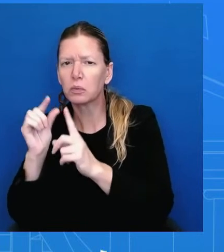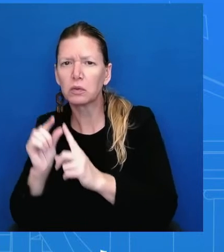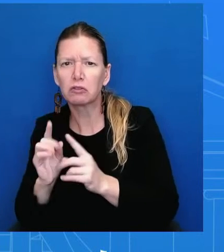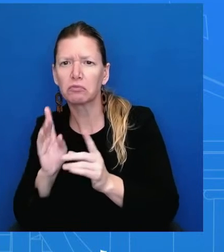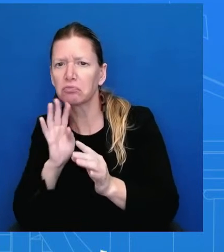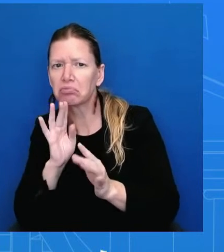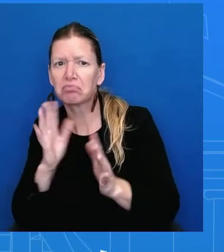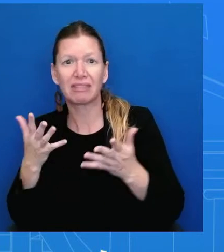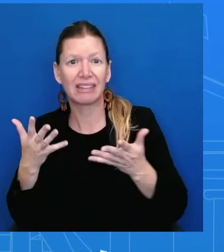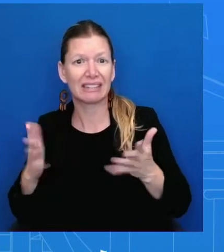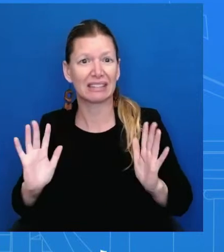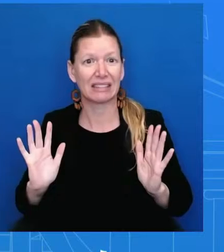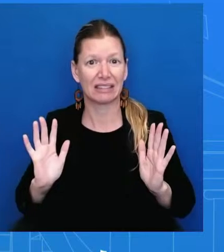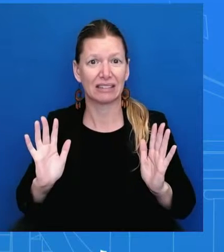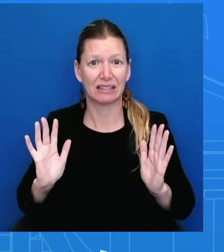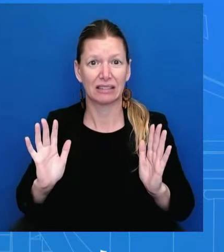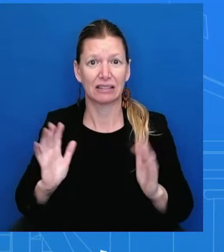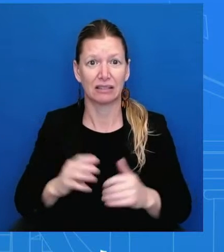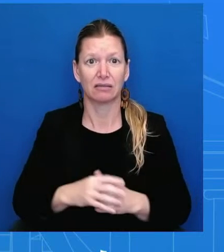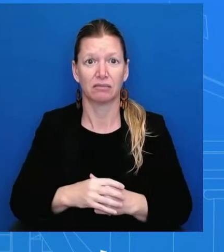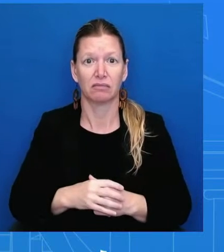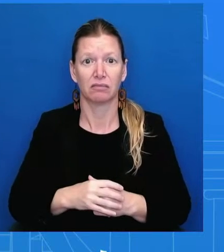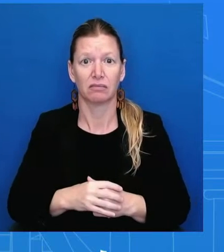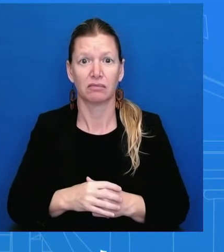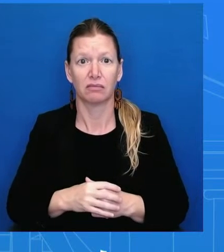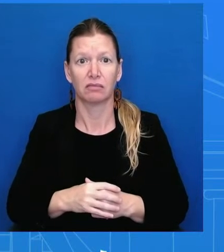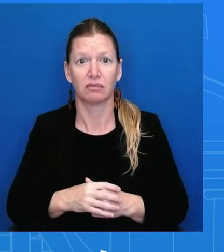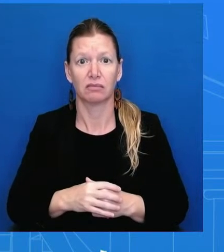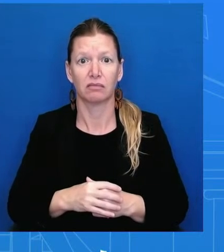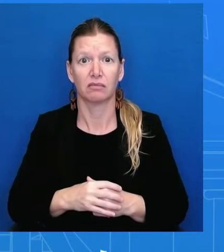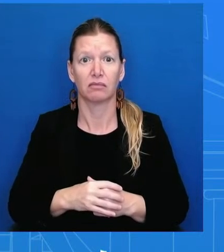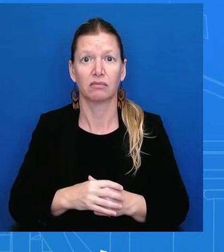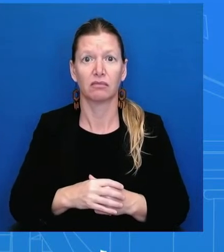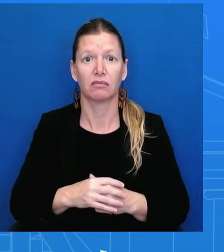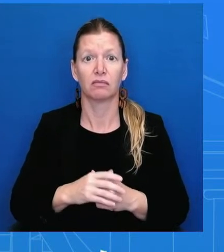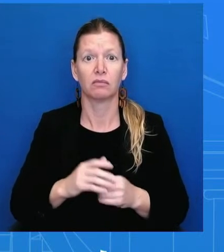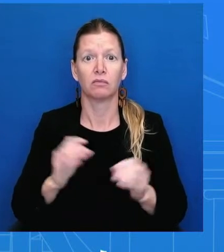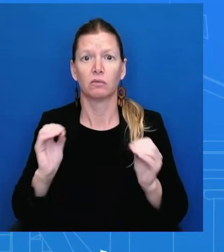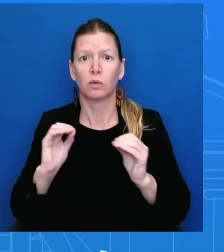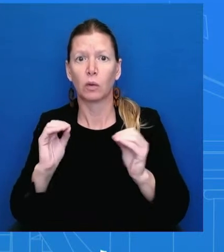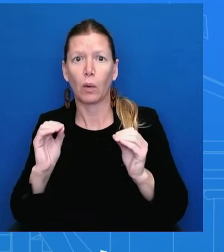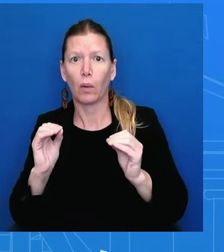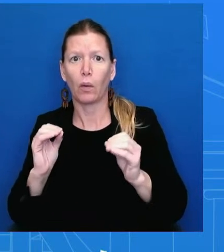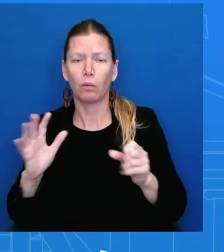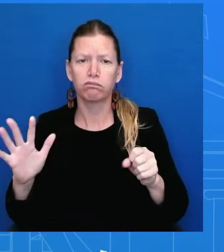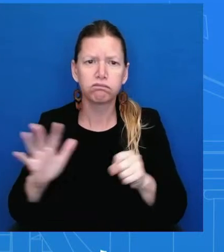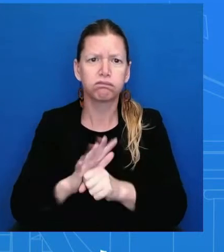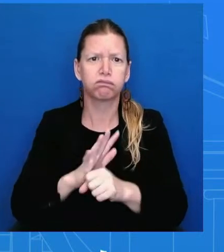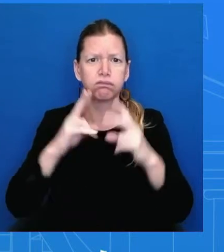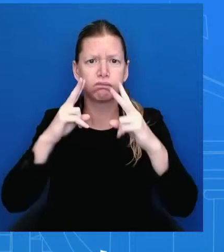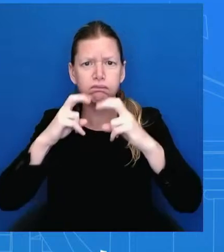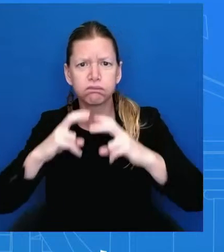to -- we were able to give you that answer. But he did not have a medical exam. He did not have a physical. The Press: But so, when you say no, though, last Tuesday -- Ms. Jean-Pierre: Yeah. The Press: -- was --